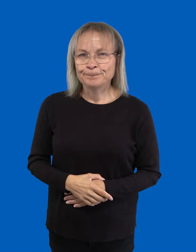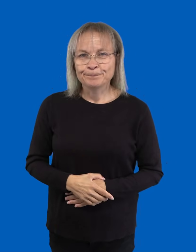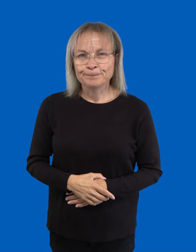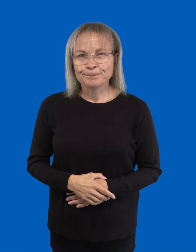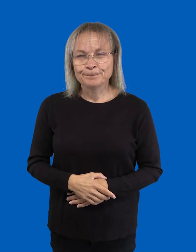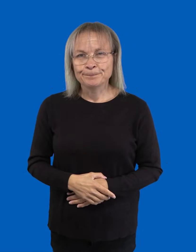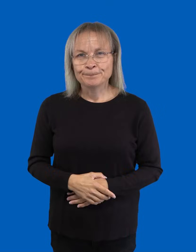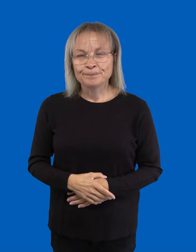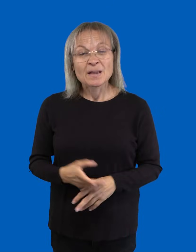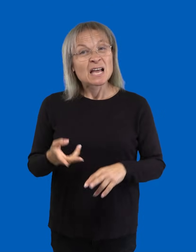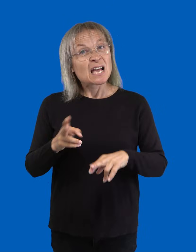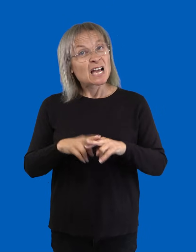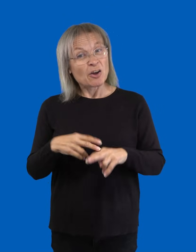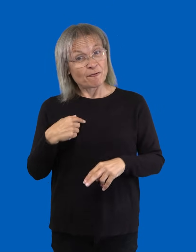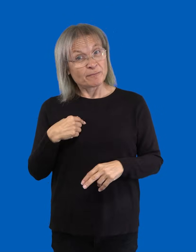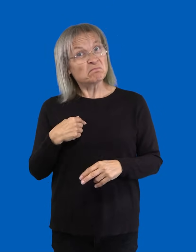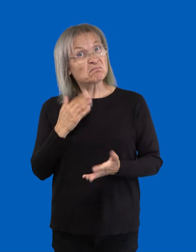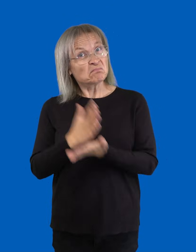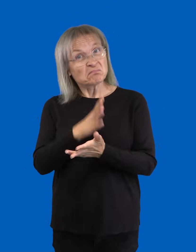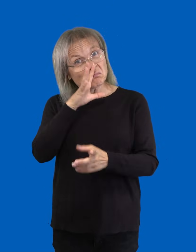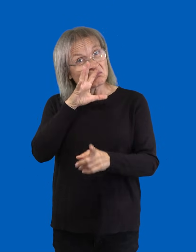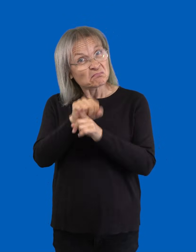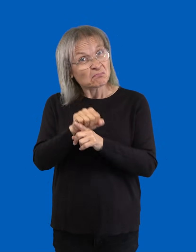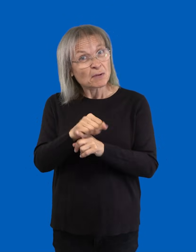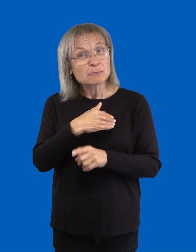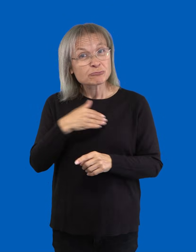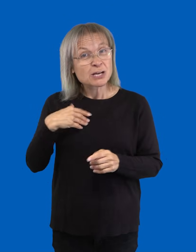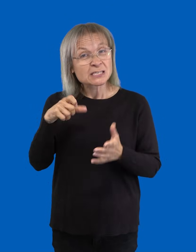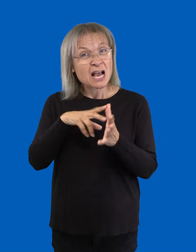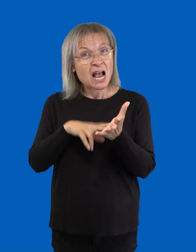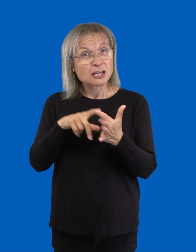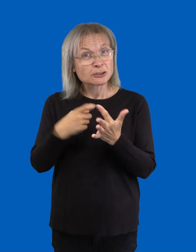If we do find breast cancer, we will offer treatment.